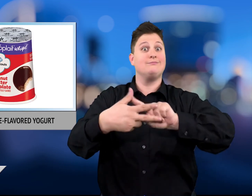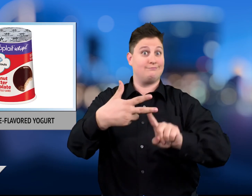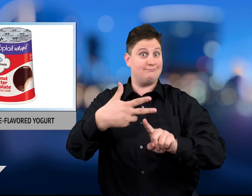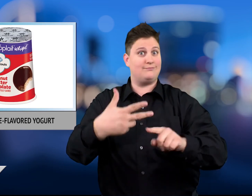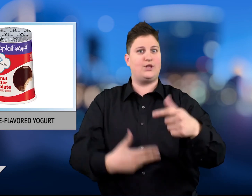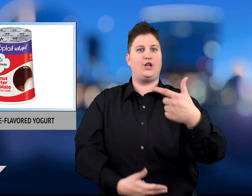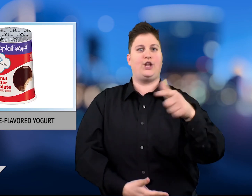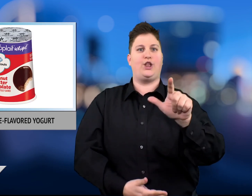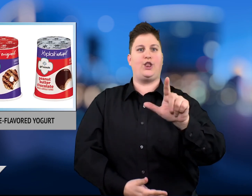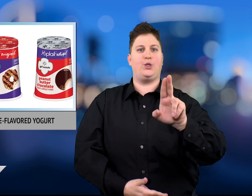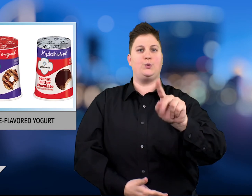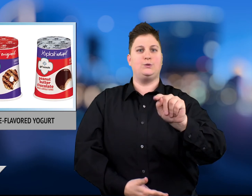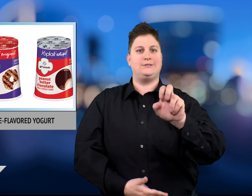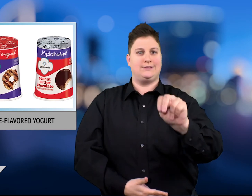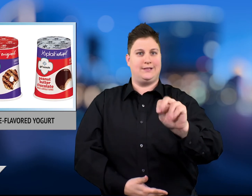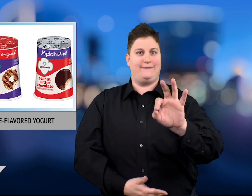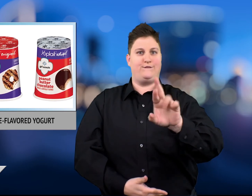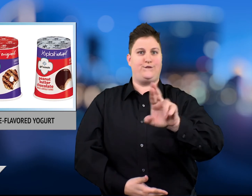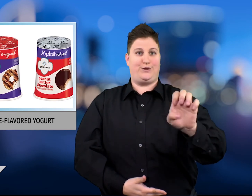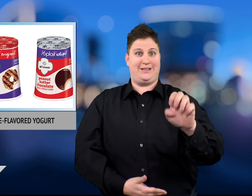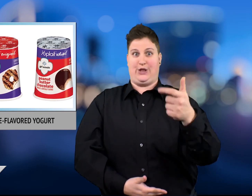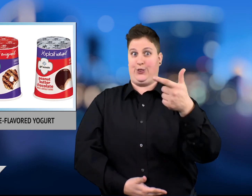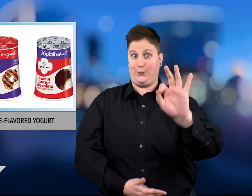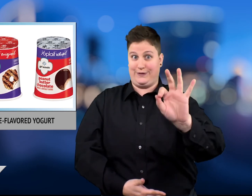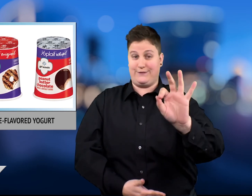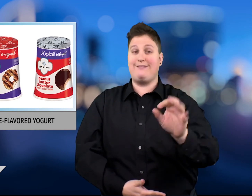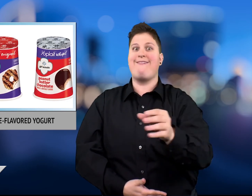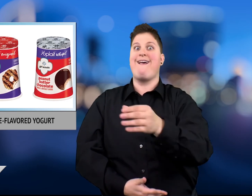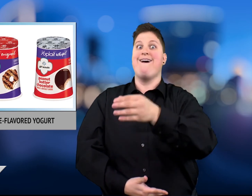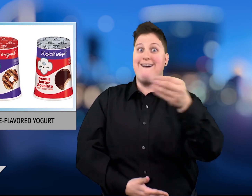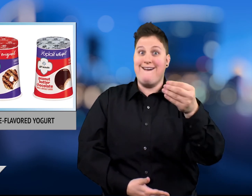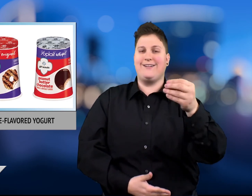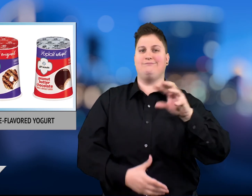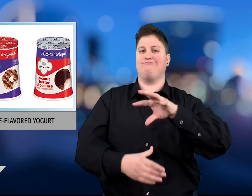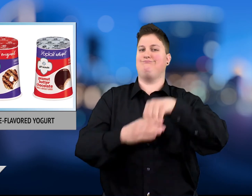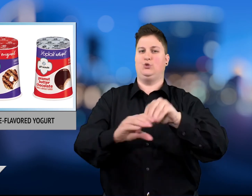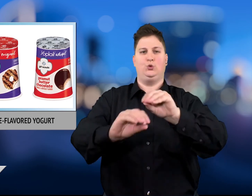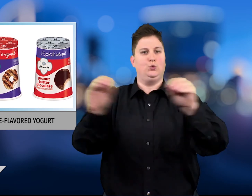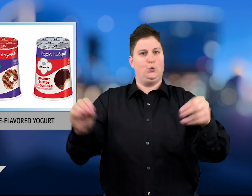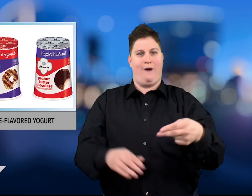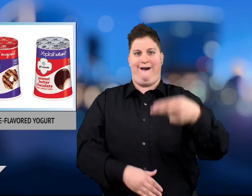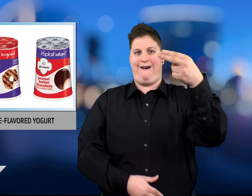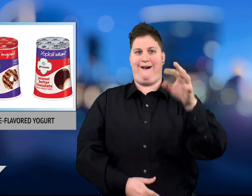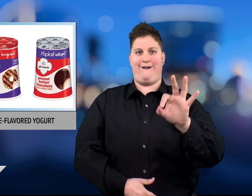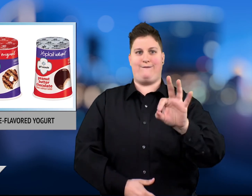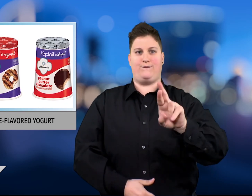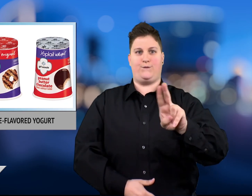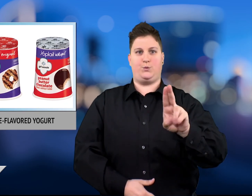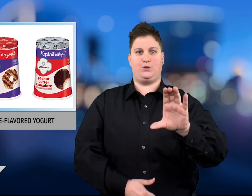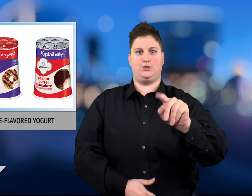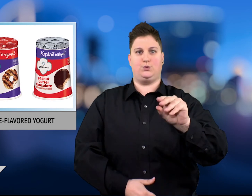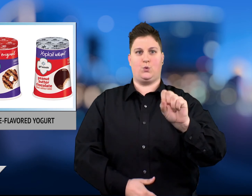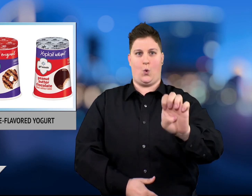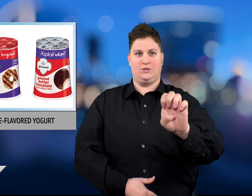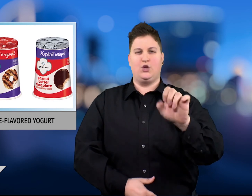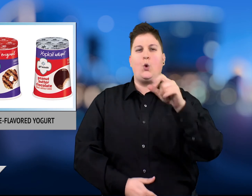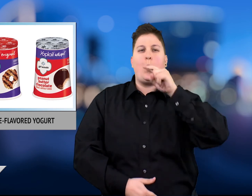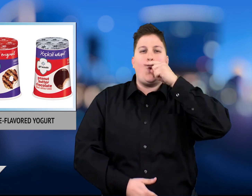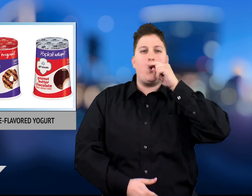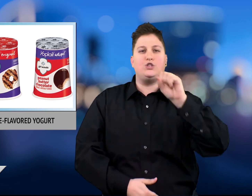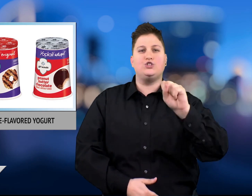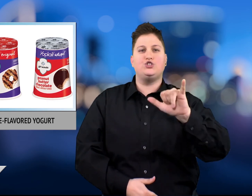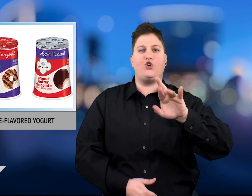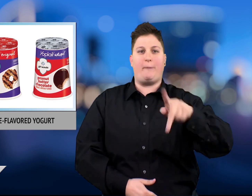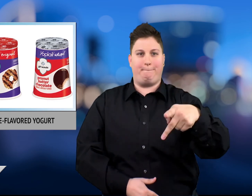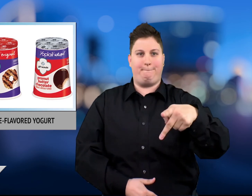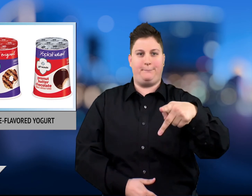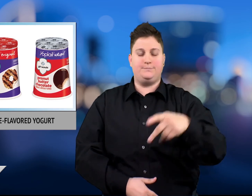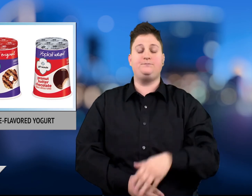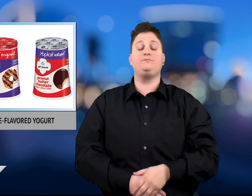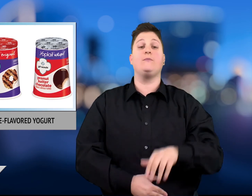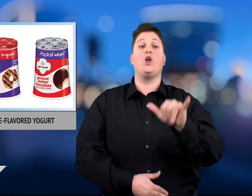The flavors are also gluten-free and contain no high fructose corn syrup.